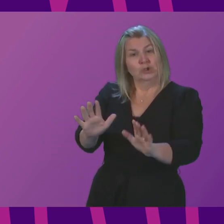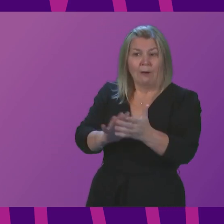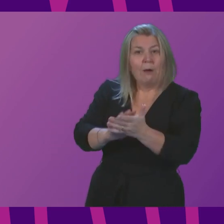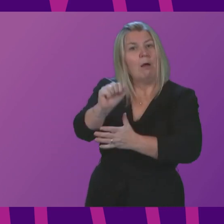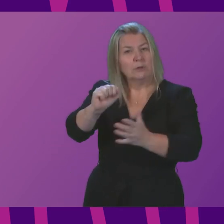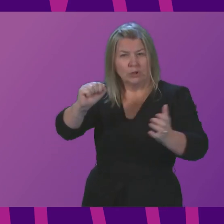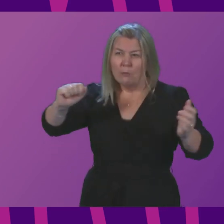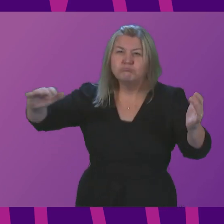that exists in many countries.